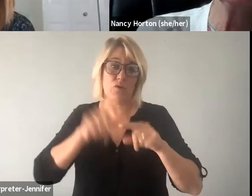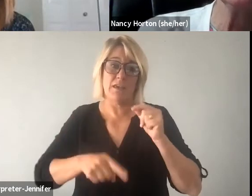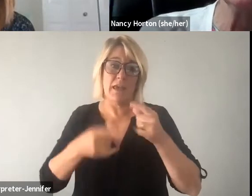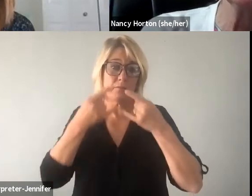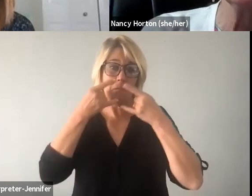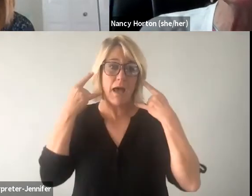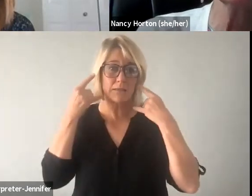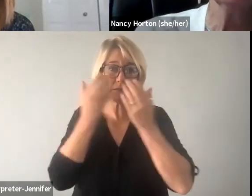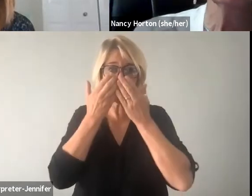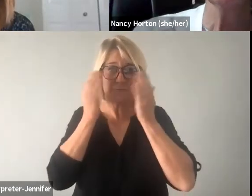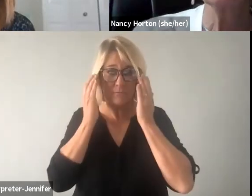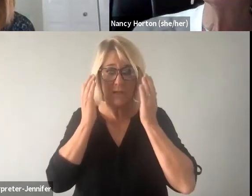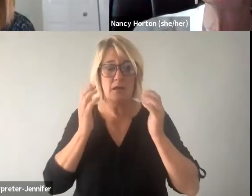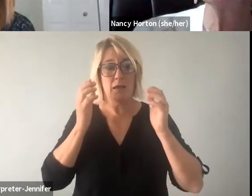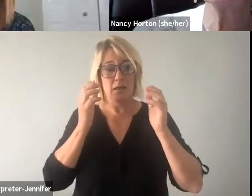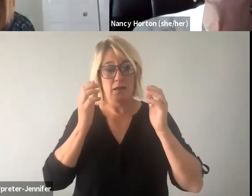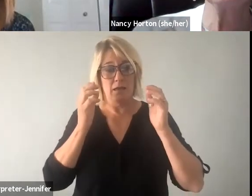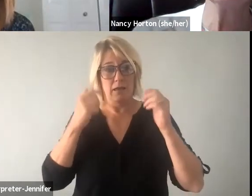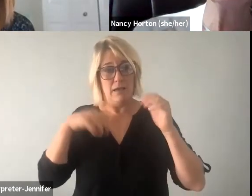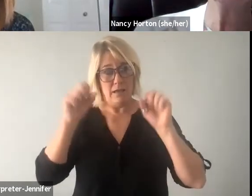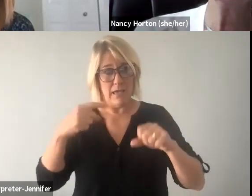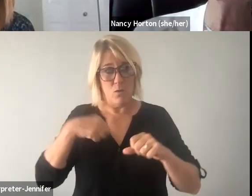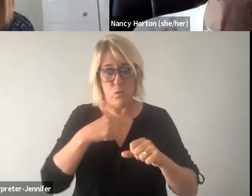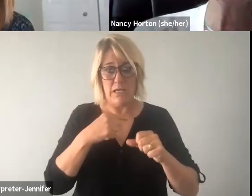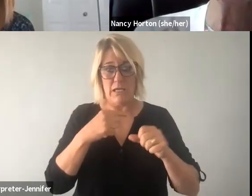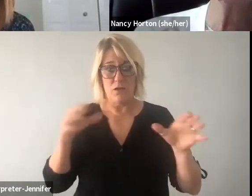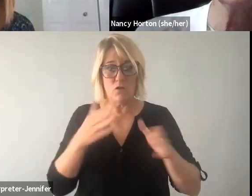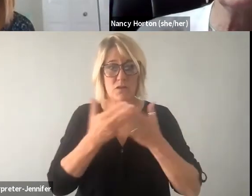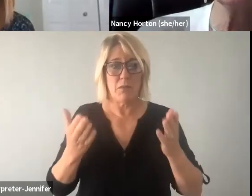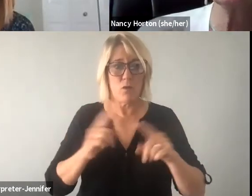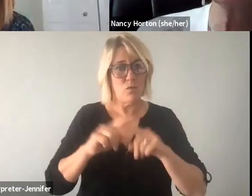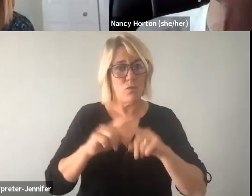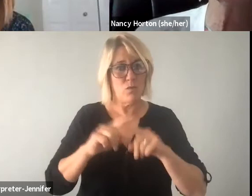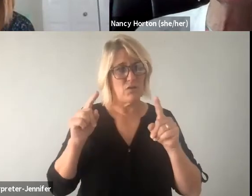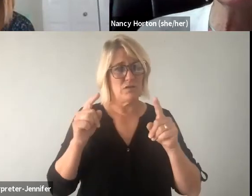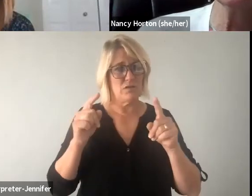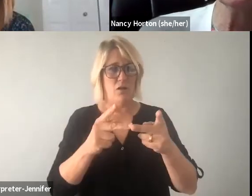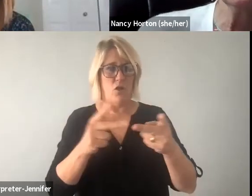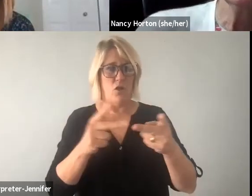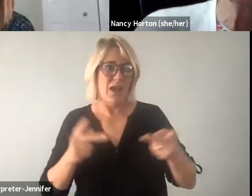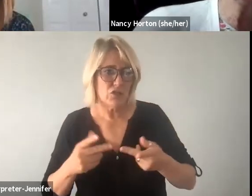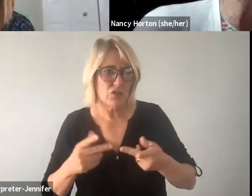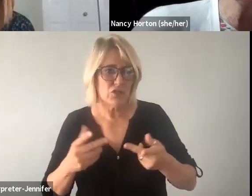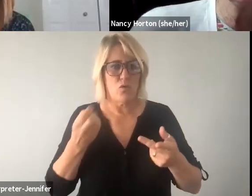standing in the line or what about people who maybe can't wear a face